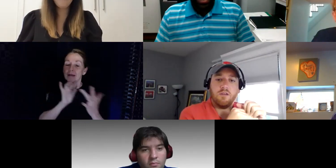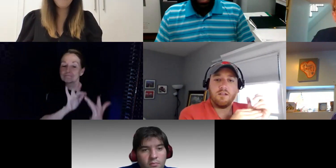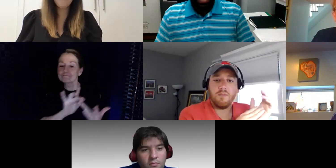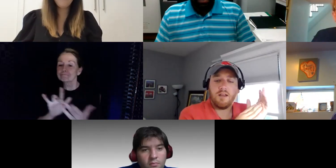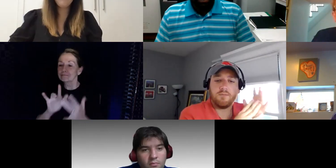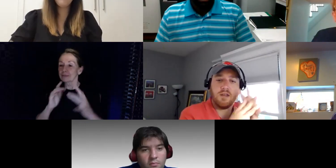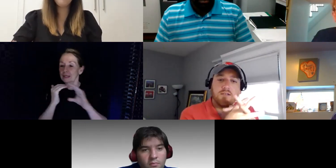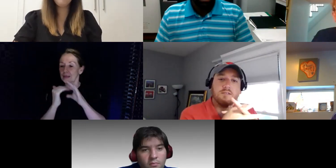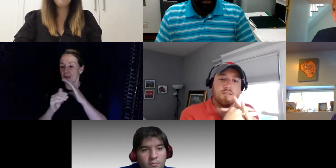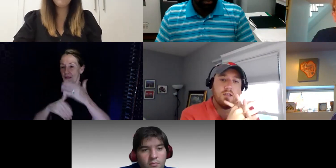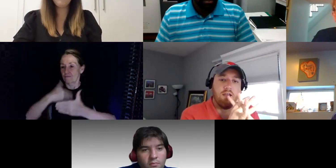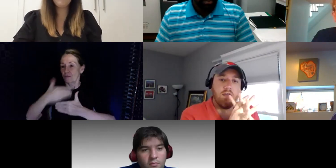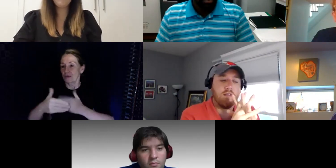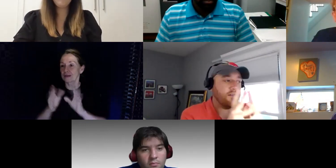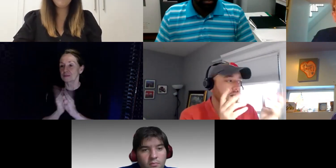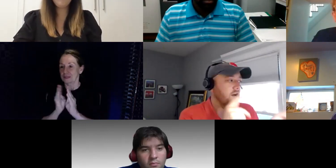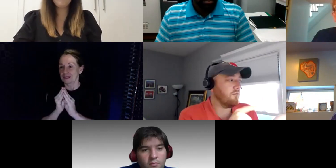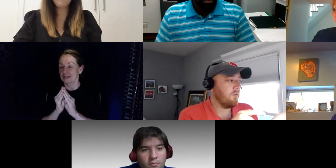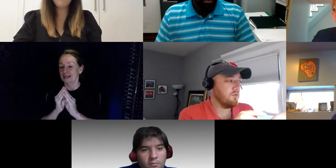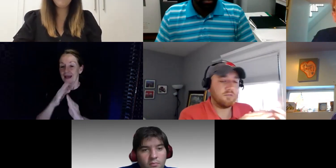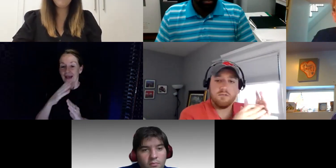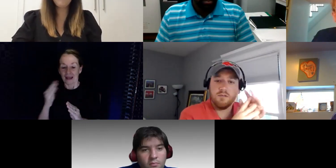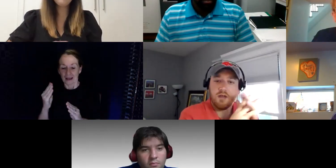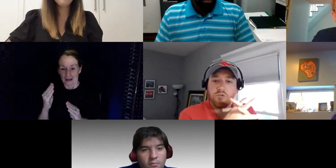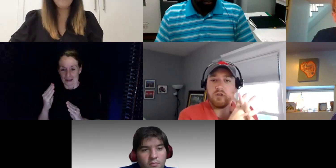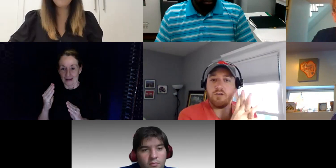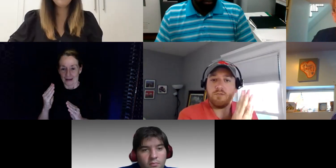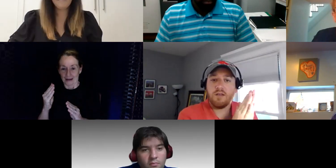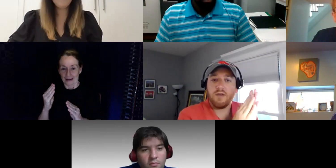THANK YOU, VERY MUCH. AGAIN. AND THANK YOU TO TAMMI FOR BEING THE CART REPORTING. THANK YOU ALL FOR YOUR TIME. ESPECIALLY IN THE MIDDLE OF SUMMER. AND I HOPE EVERYBODY IS SAFE FROM THE STORMY WEATHER WE HAD AND FROM EVERYTHING ELSE THAT IS GOING ON.